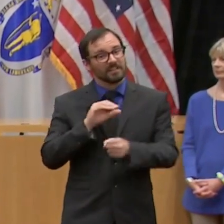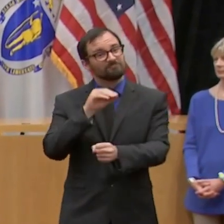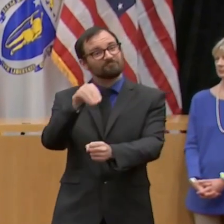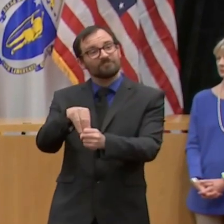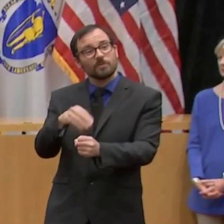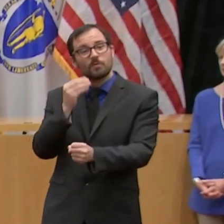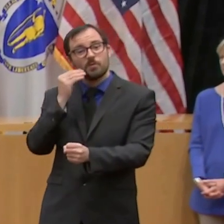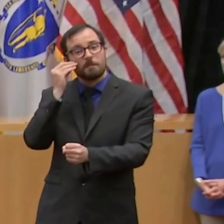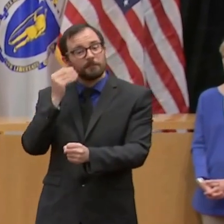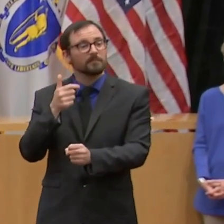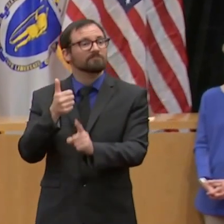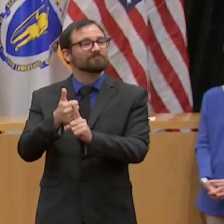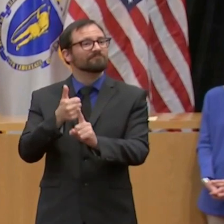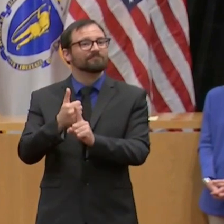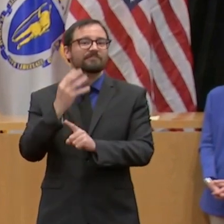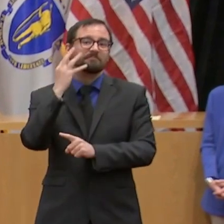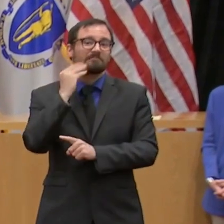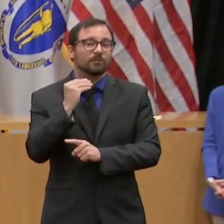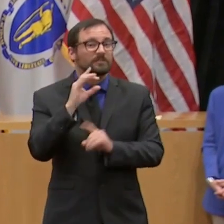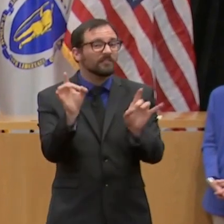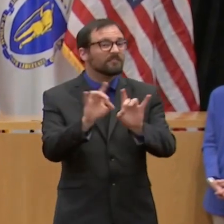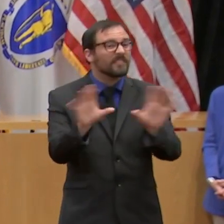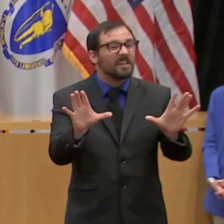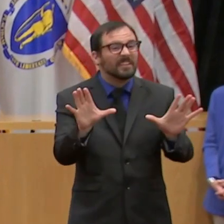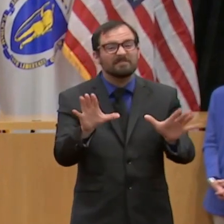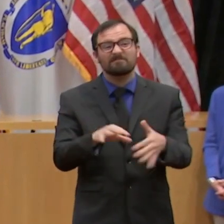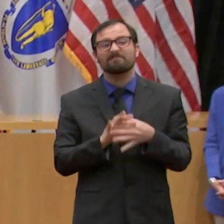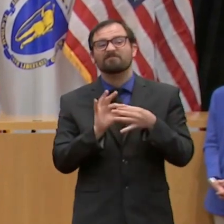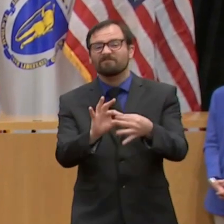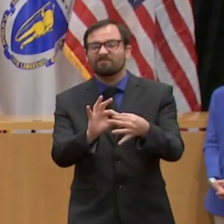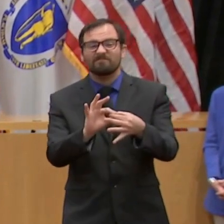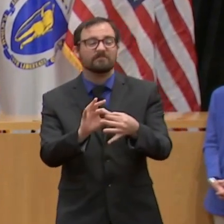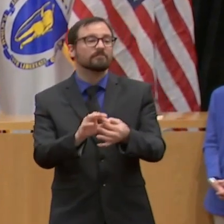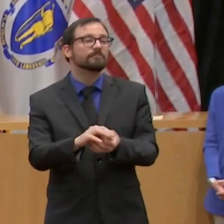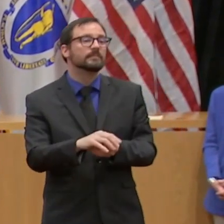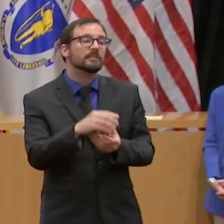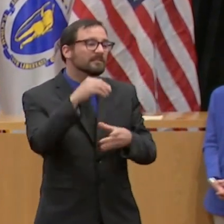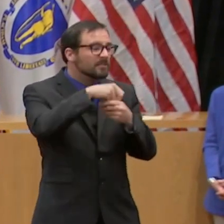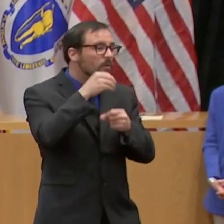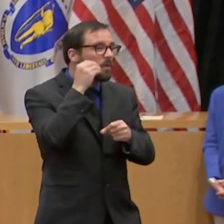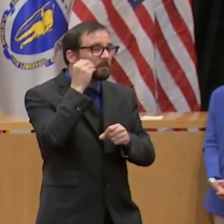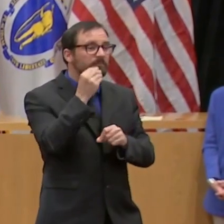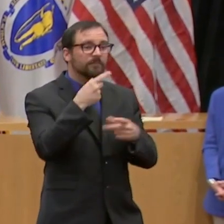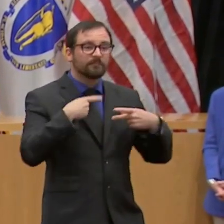DISTANCING AND STAYING HOME HAVE LEFT SURVIVORS OF SEXUAL